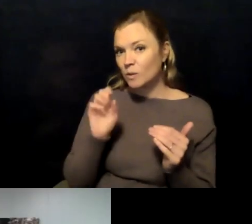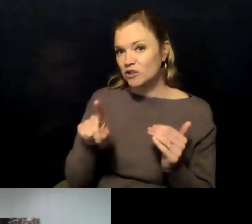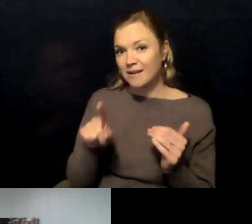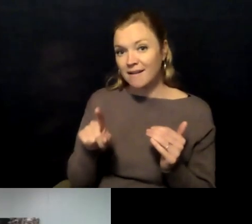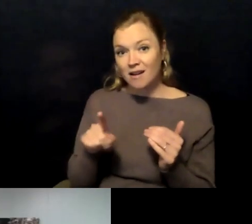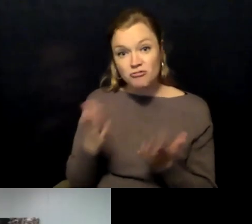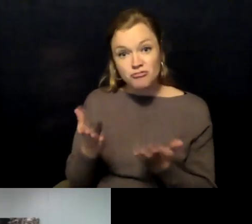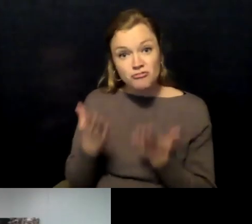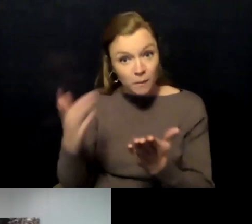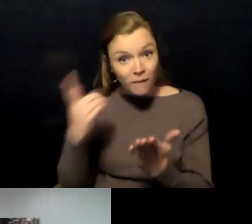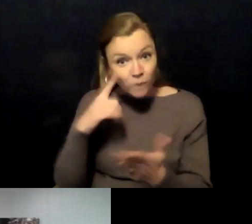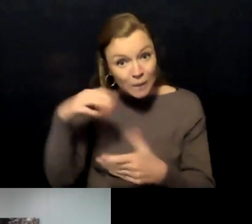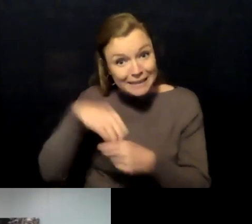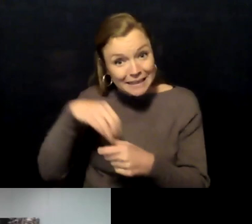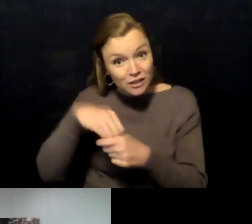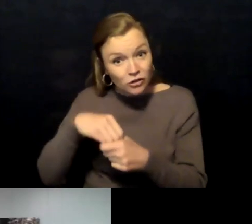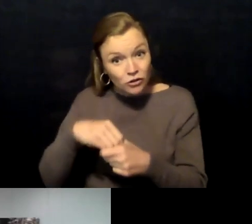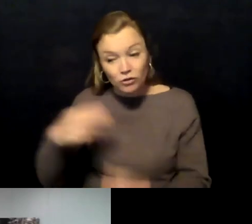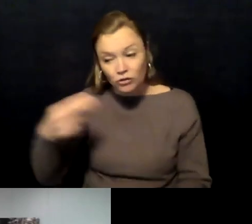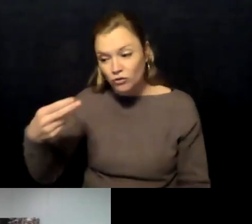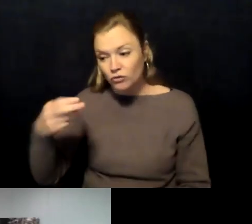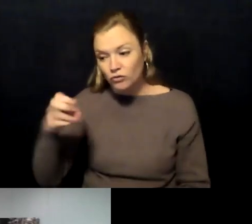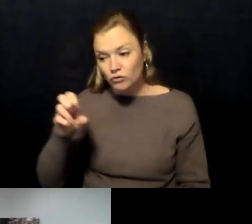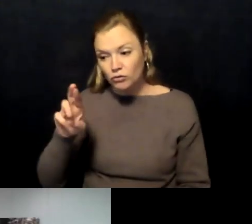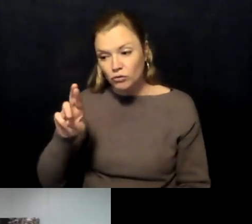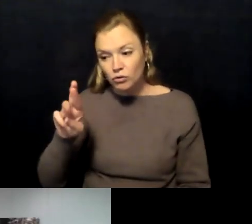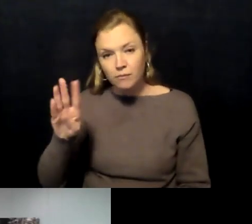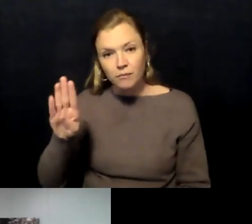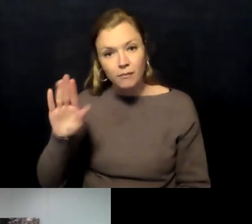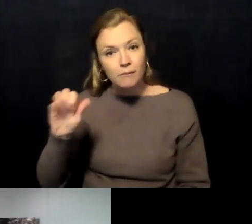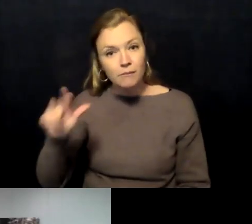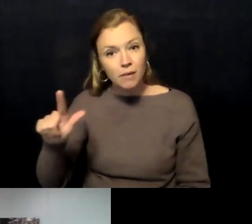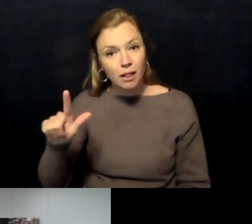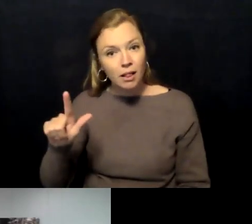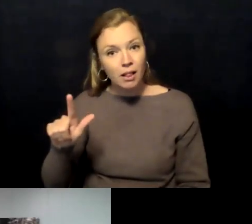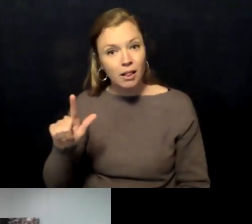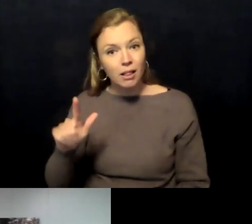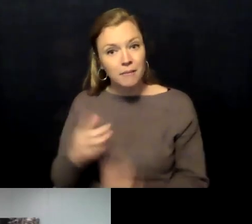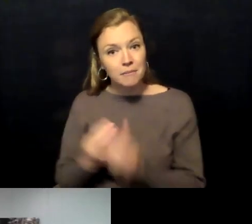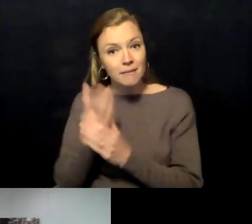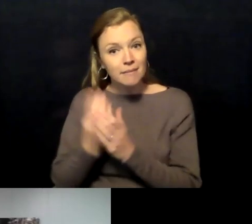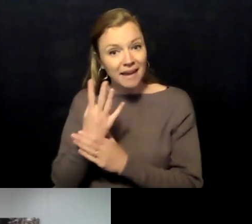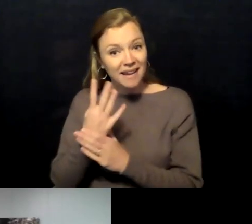year round?